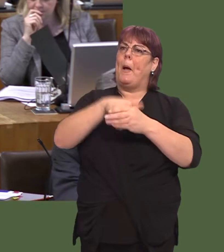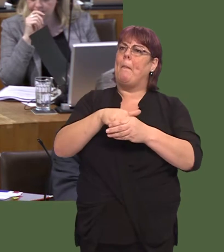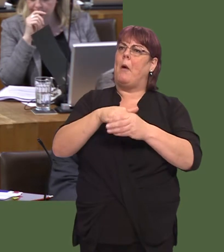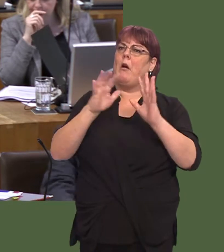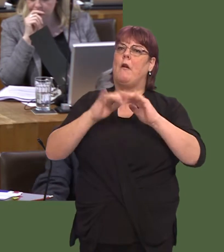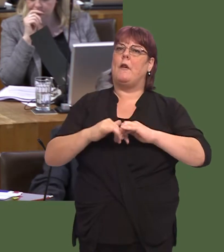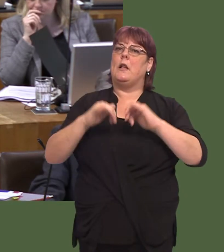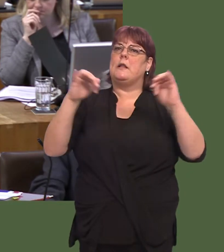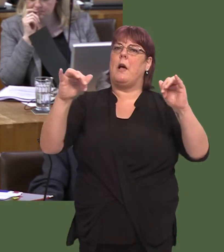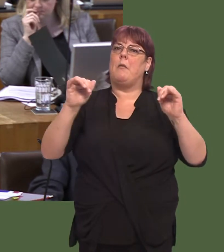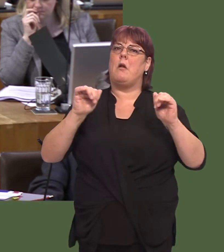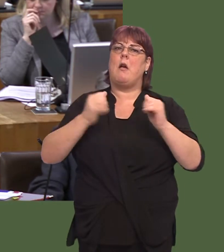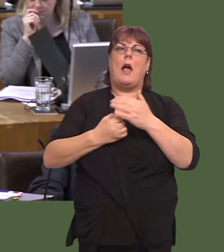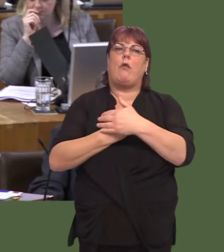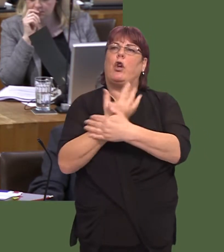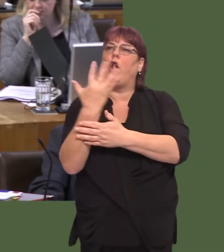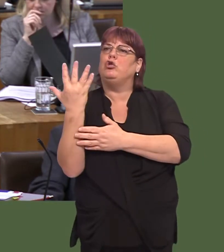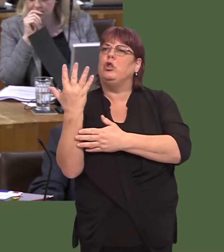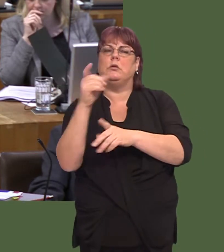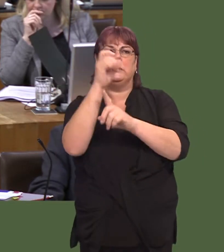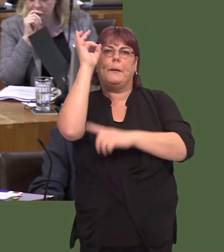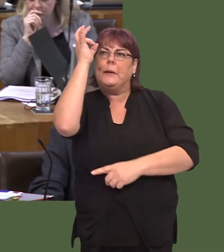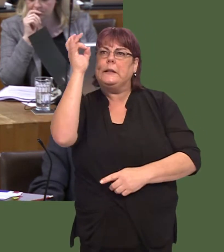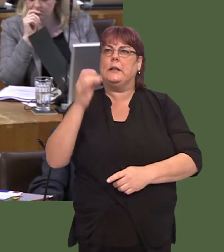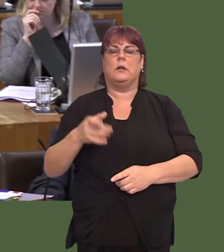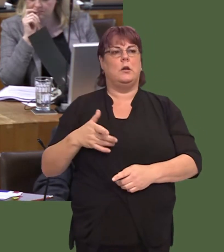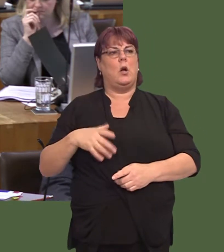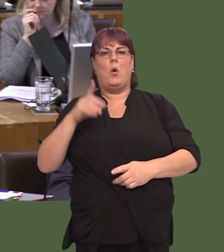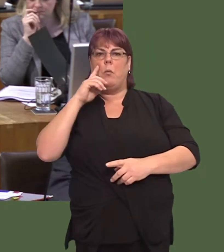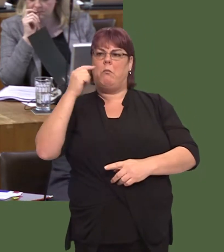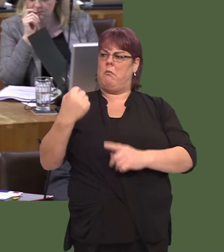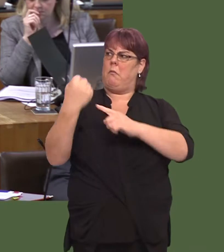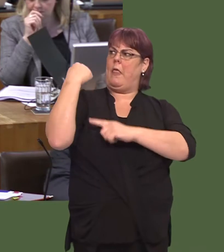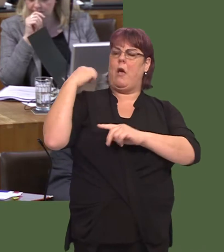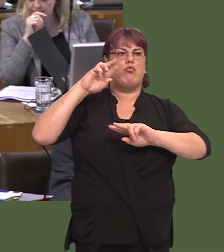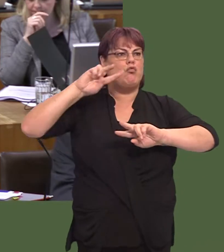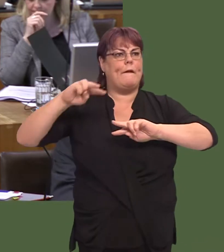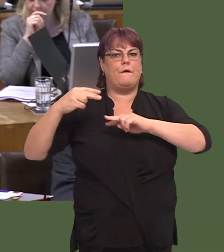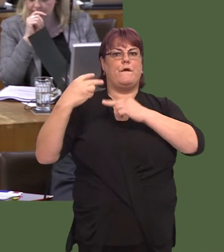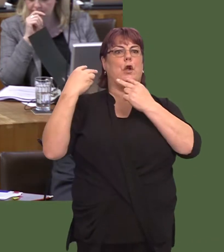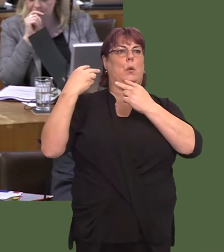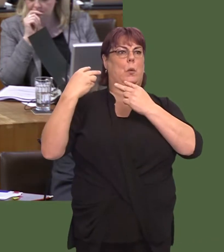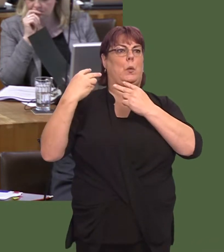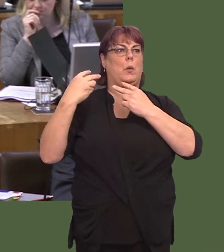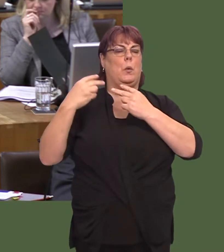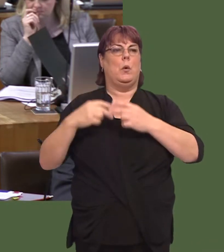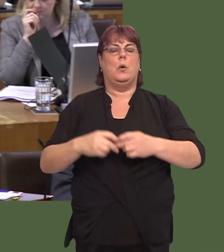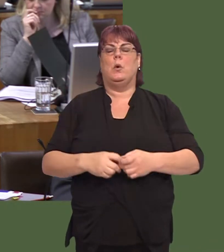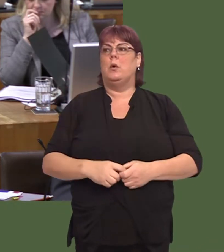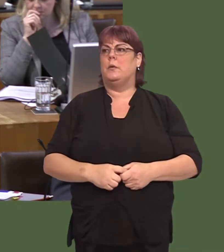committee, a review was undertaken at that time on diversification, and what came right